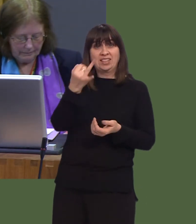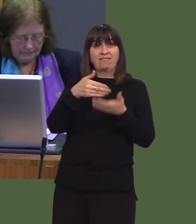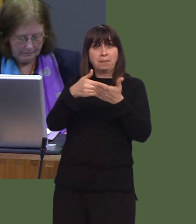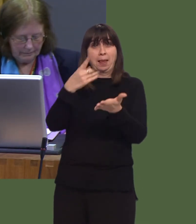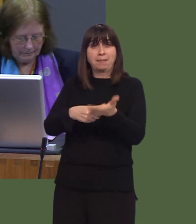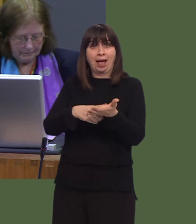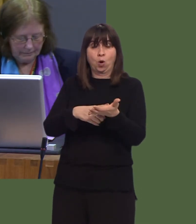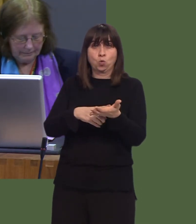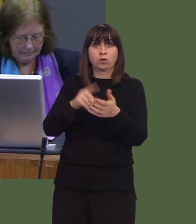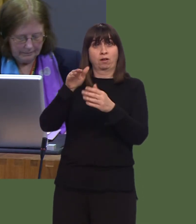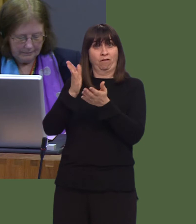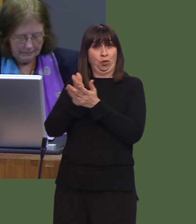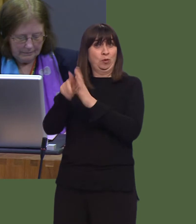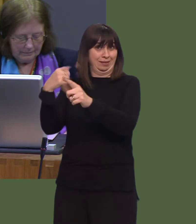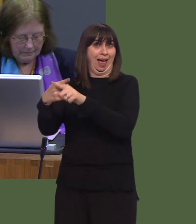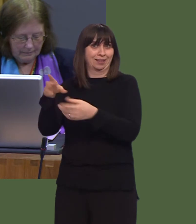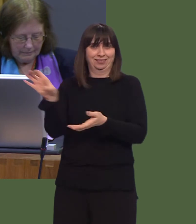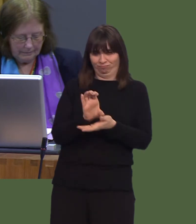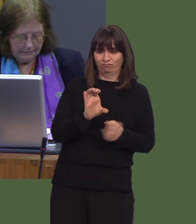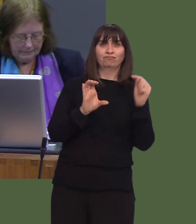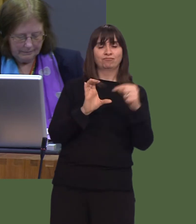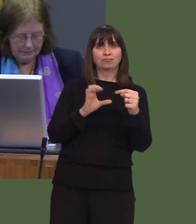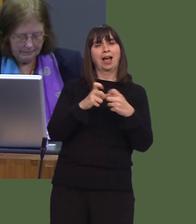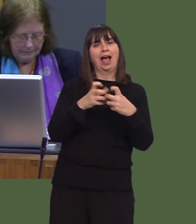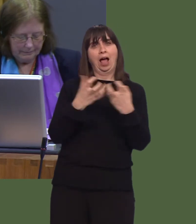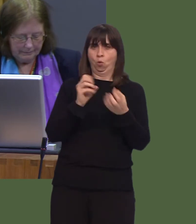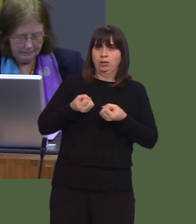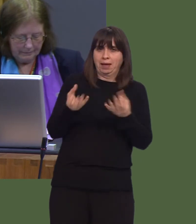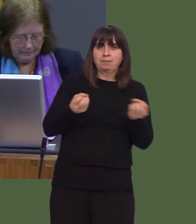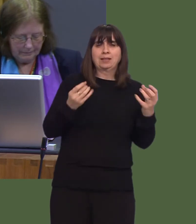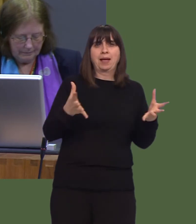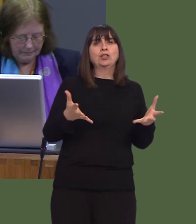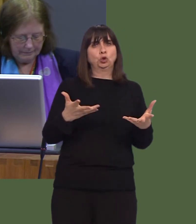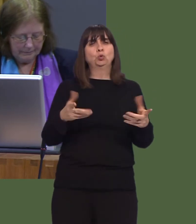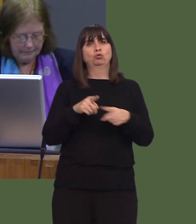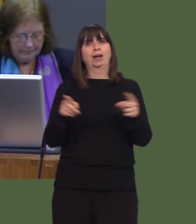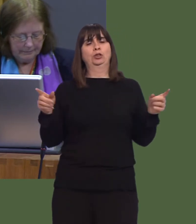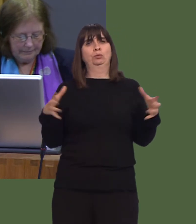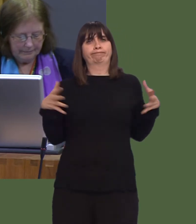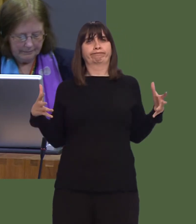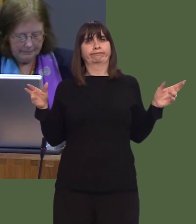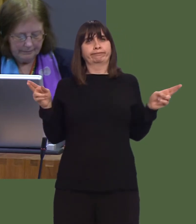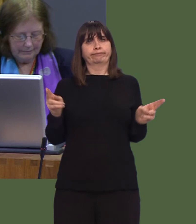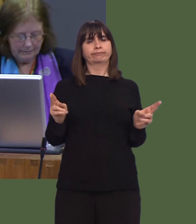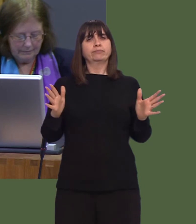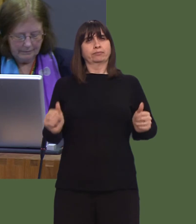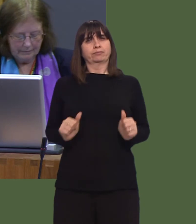redirected to tackle childhood obesity in Wales and that the strategy itself will match